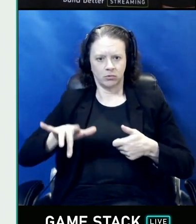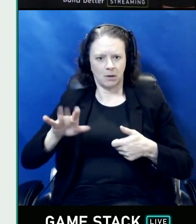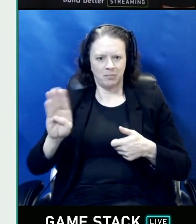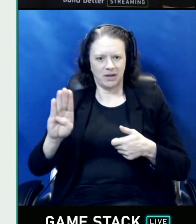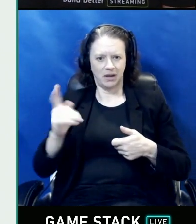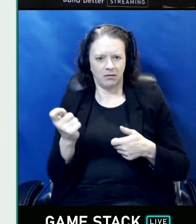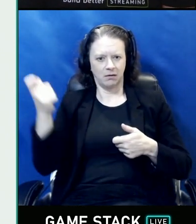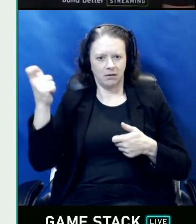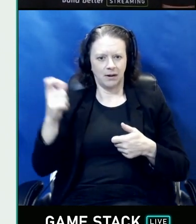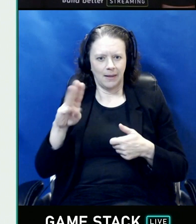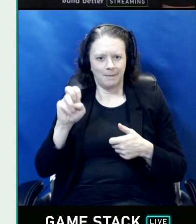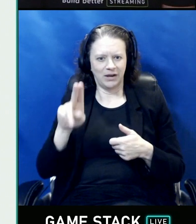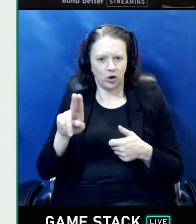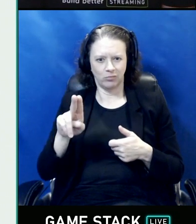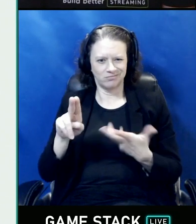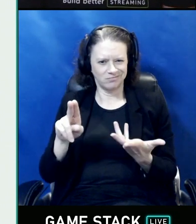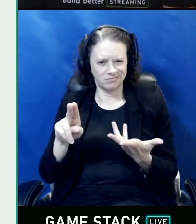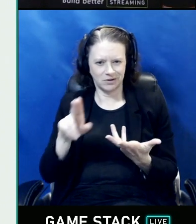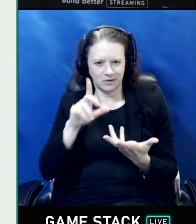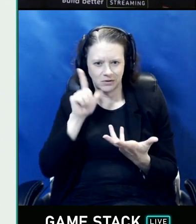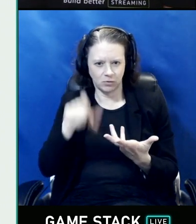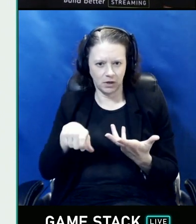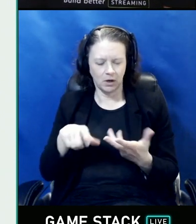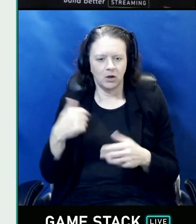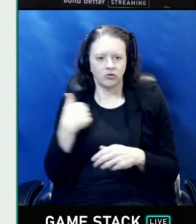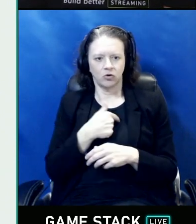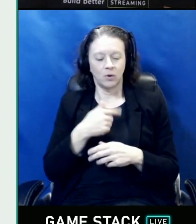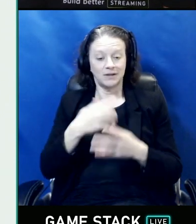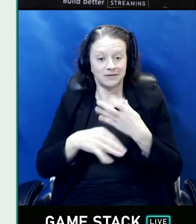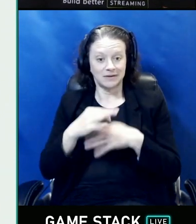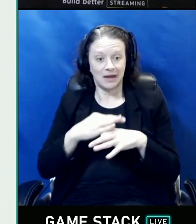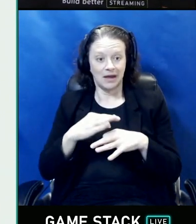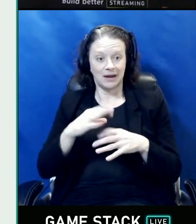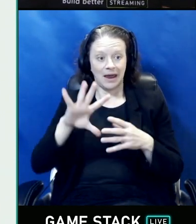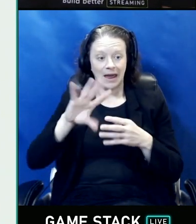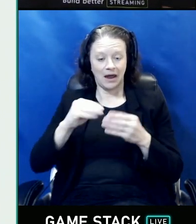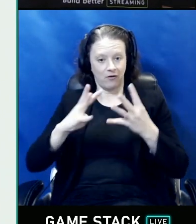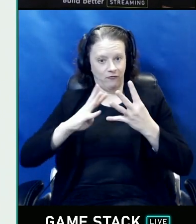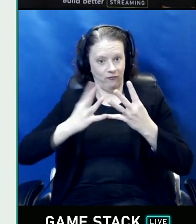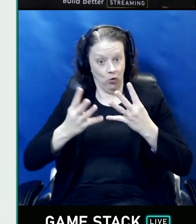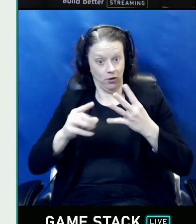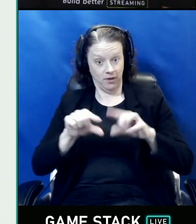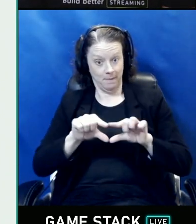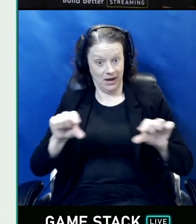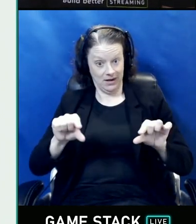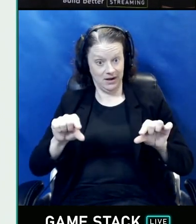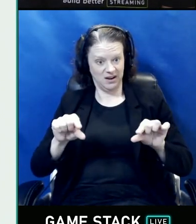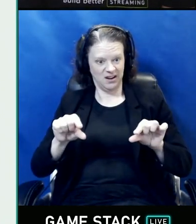Instead, edit an onscreen button that you can tap to get out of the menu, and back into